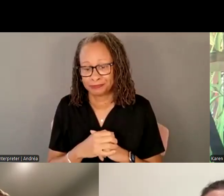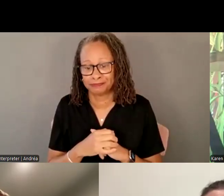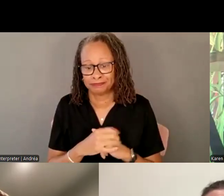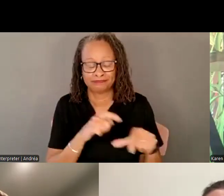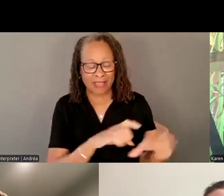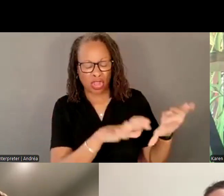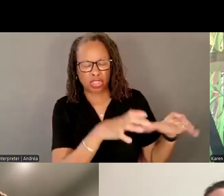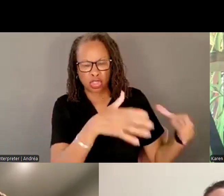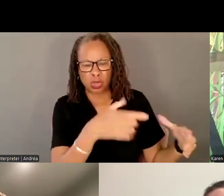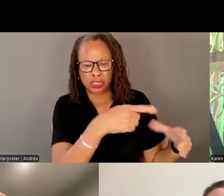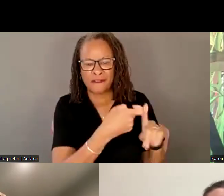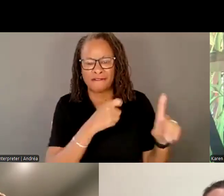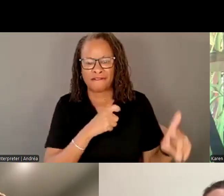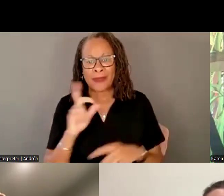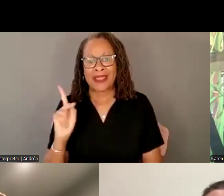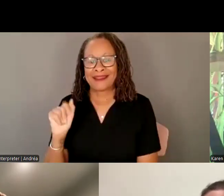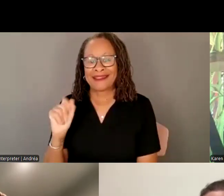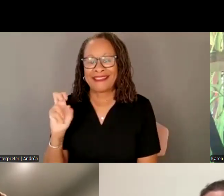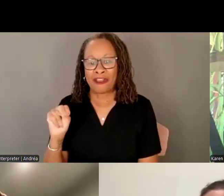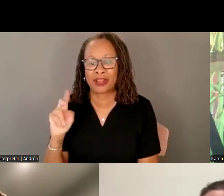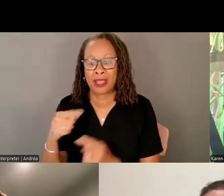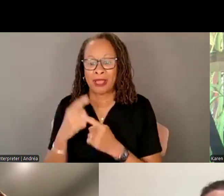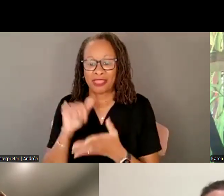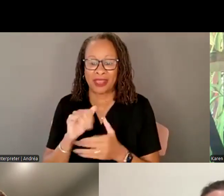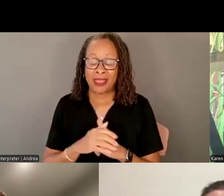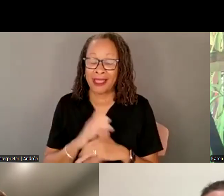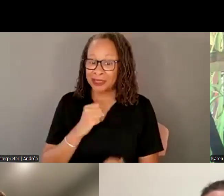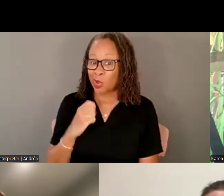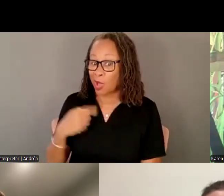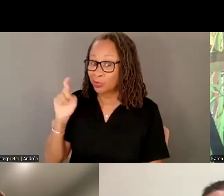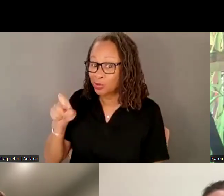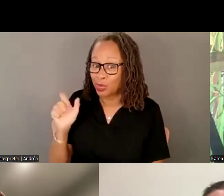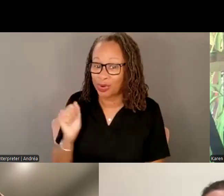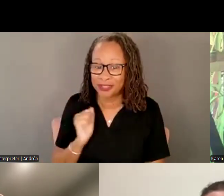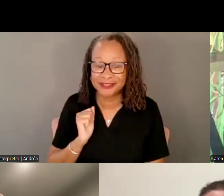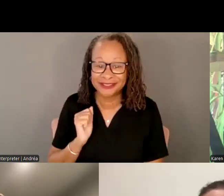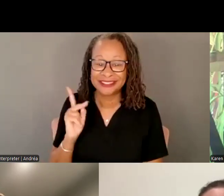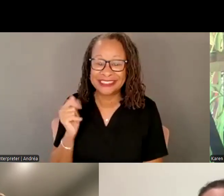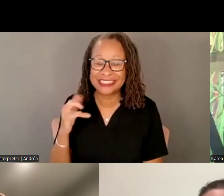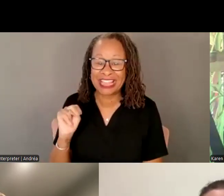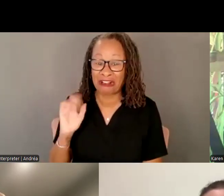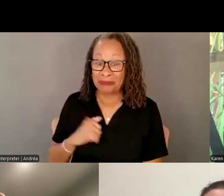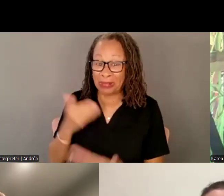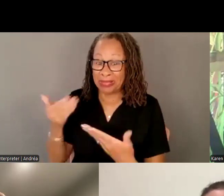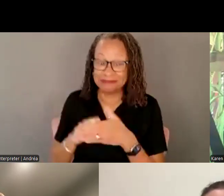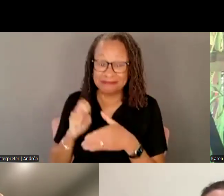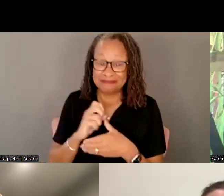and from Karen about that. So I'm sure Karen might want to jump in, but I was kind of [Karen chuckles]